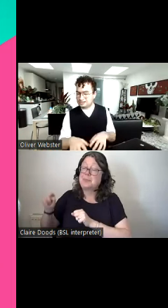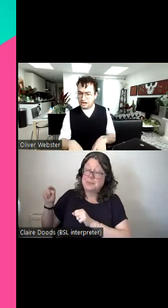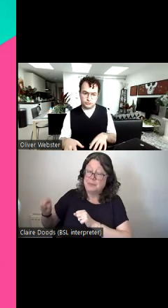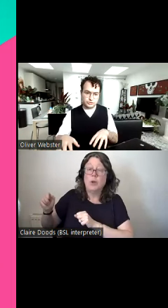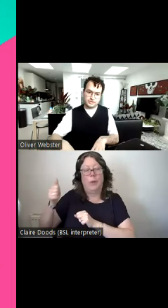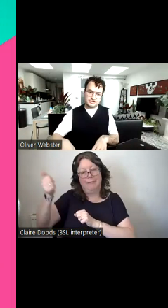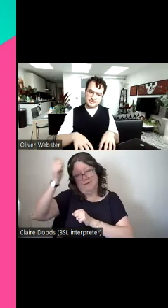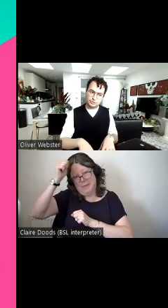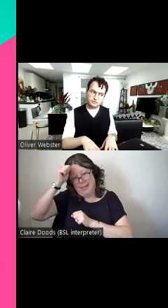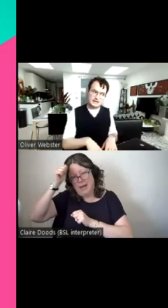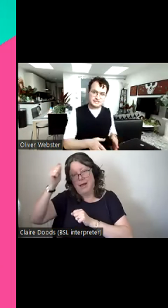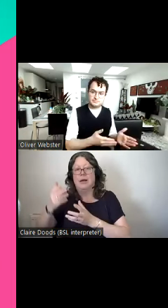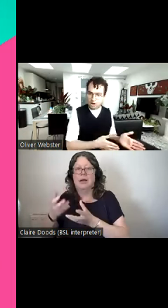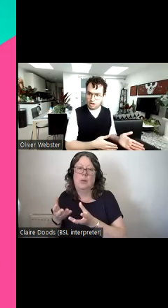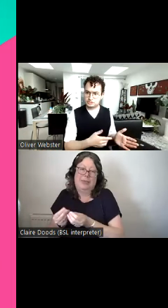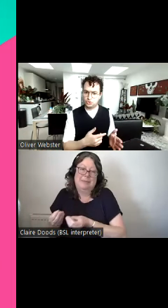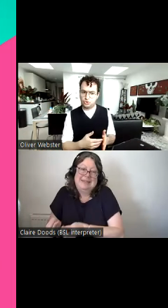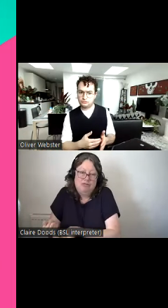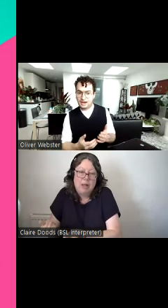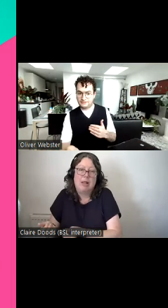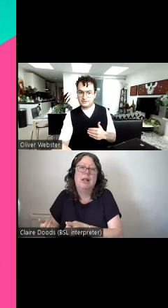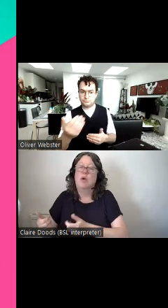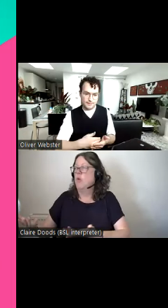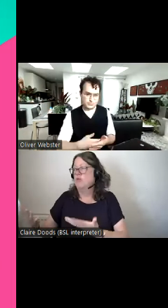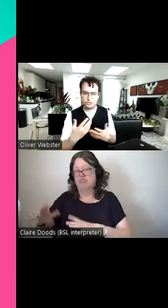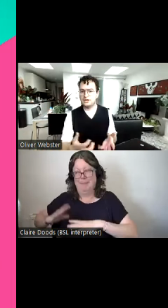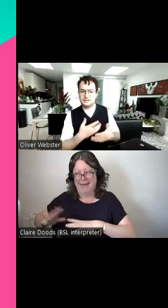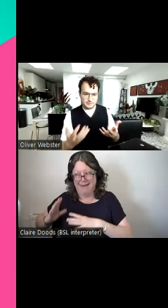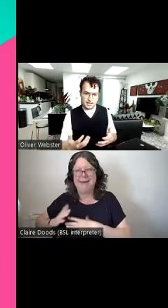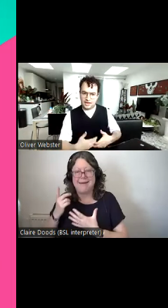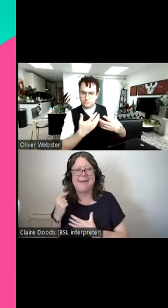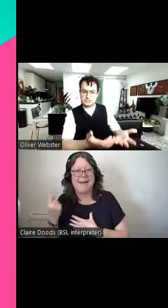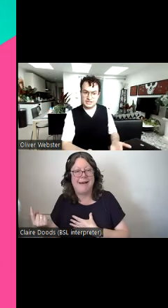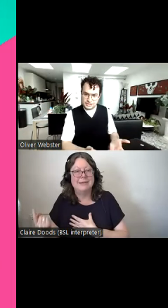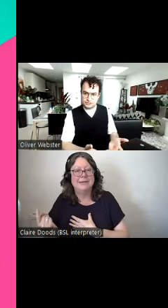That's either from doing similar events in the past or from having prep. They might get the presentation.